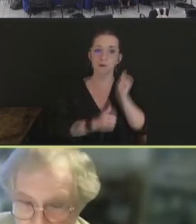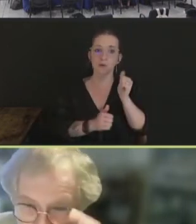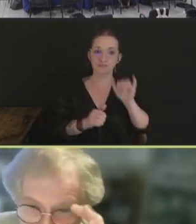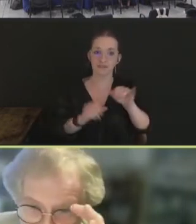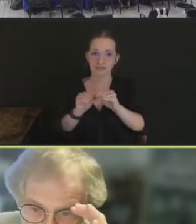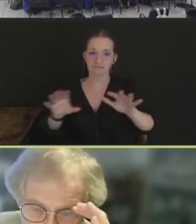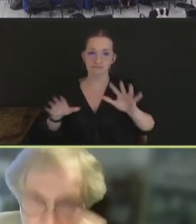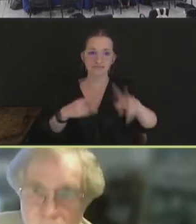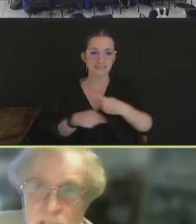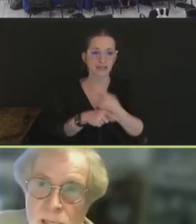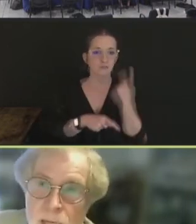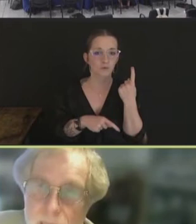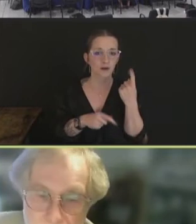of outbreaks.